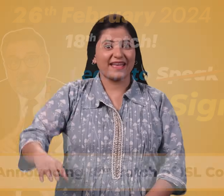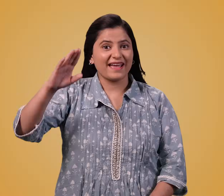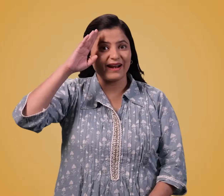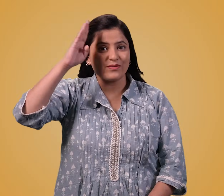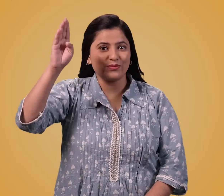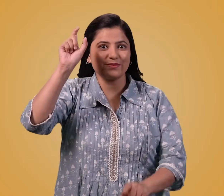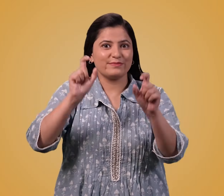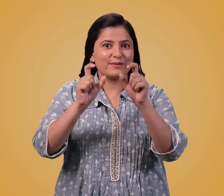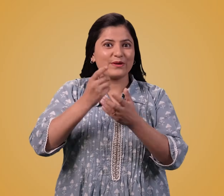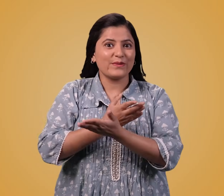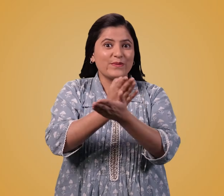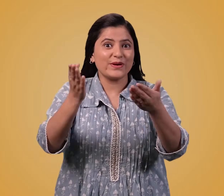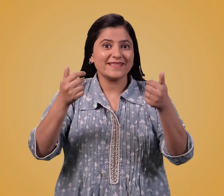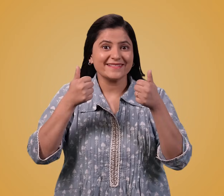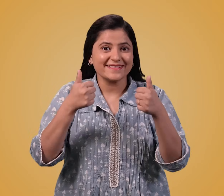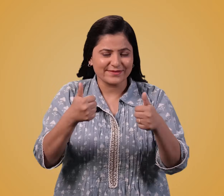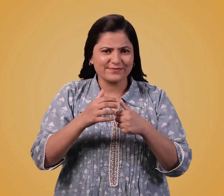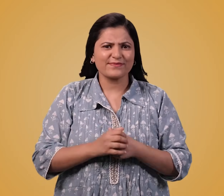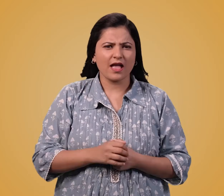Hello everyone.